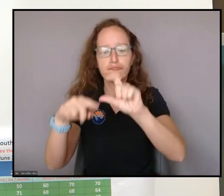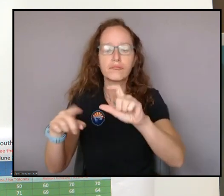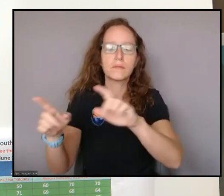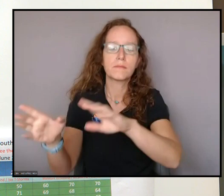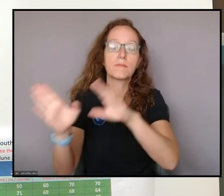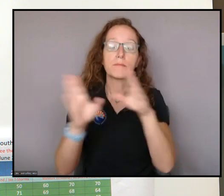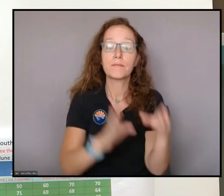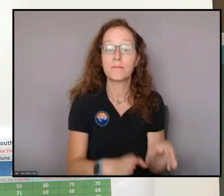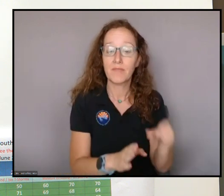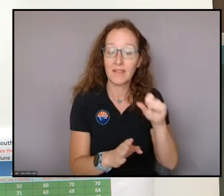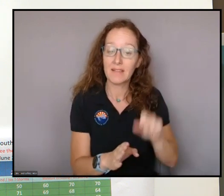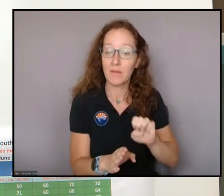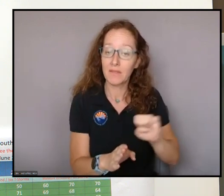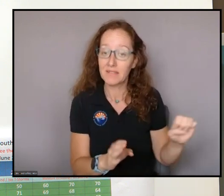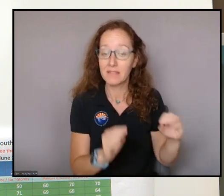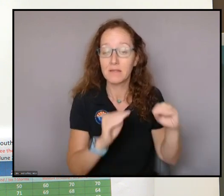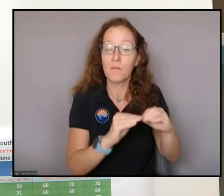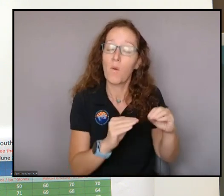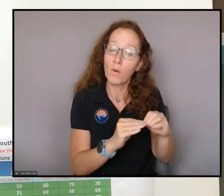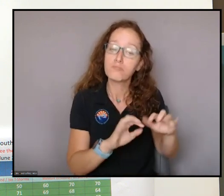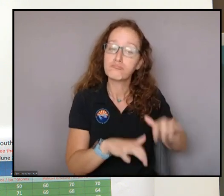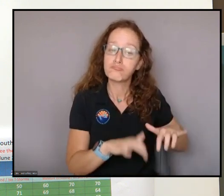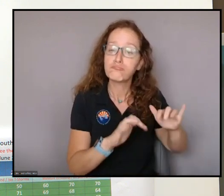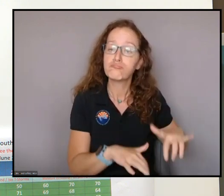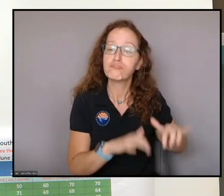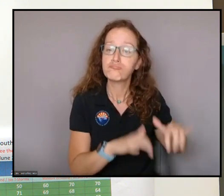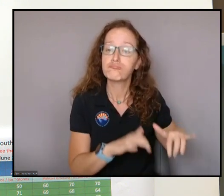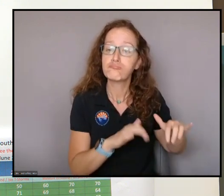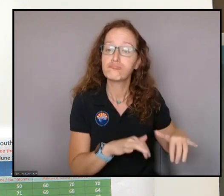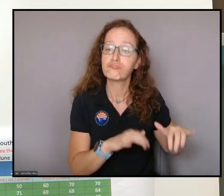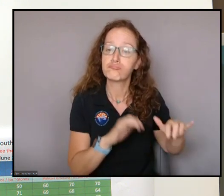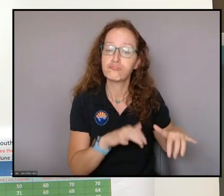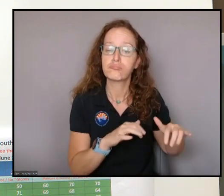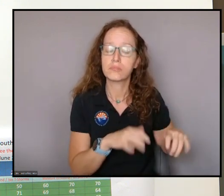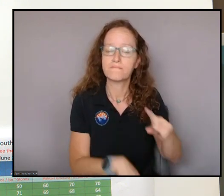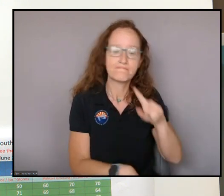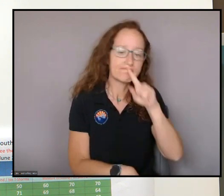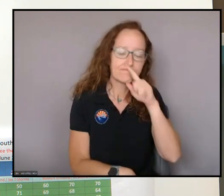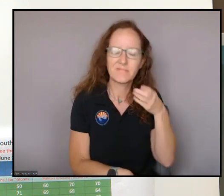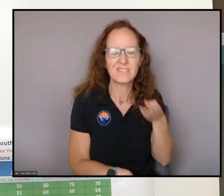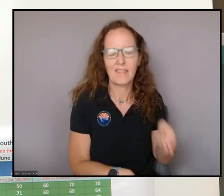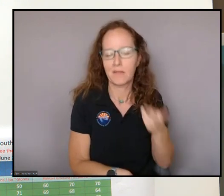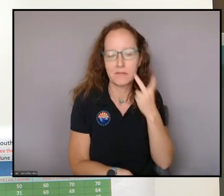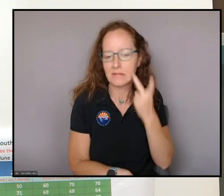corner. Um the map's not showing it. They probably had close to 1/10 to a 1/4 of an inch of rain down there too.